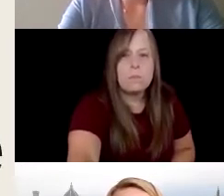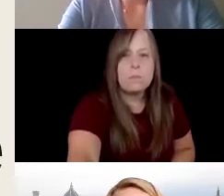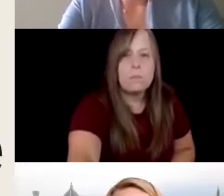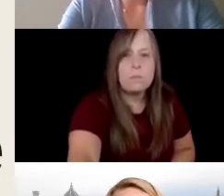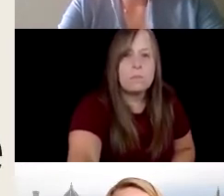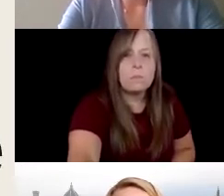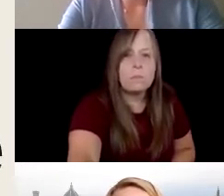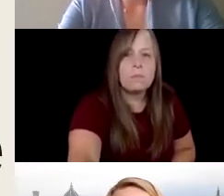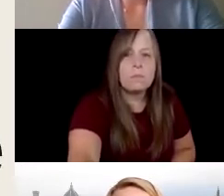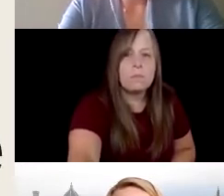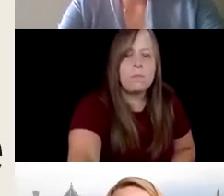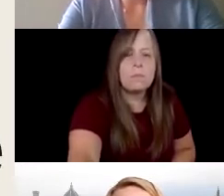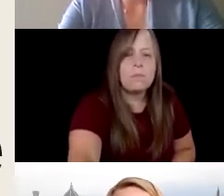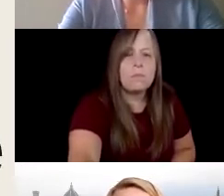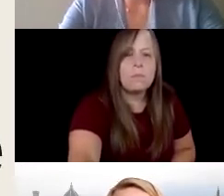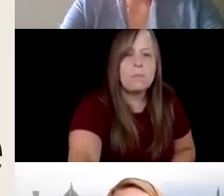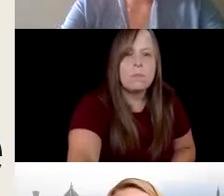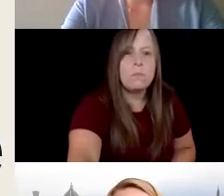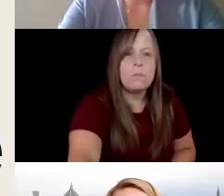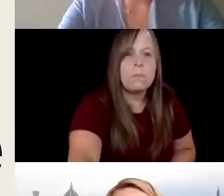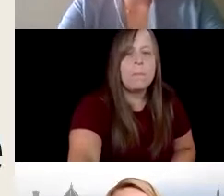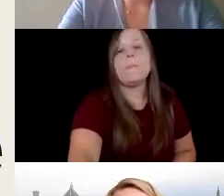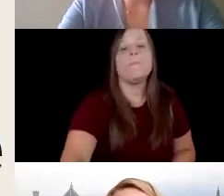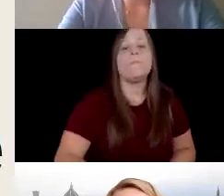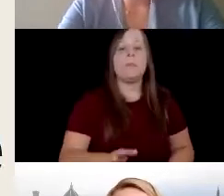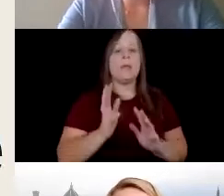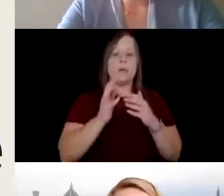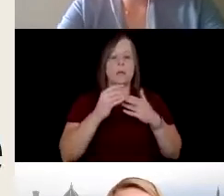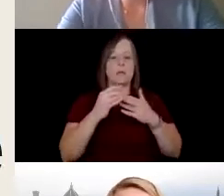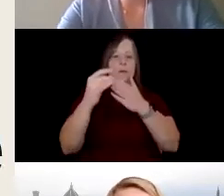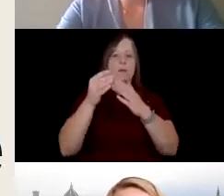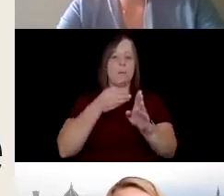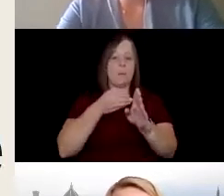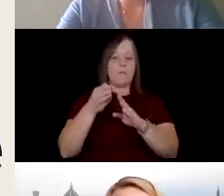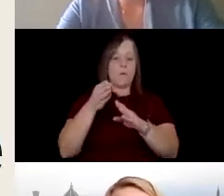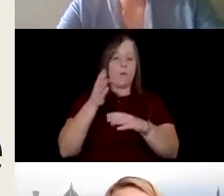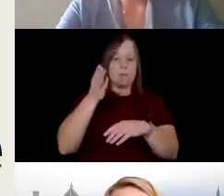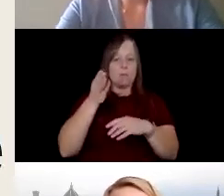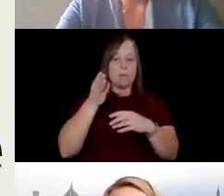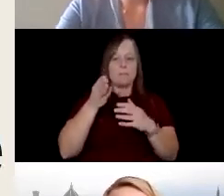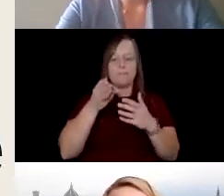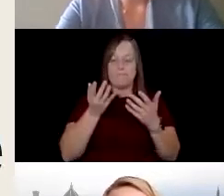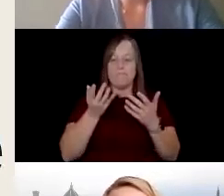Great. So this leads into kind of the main focus of this presentation, which is TBI